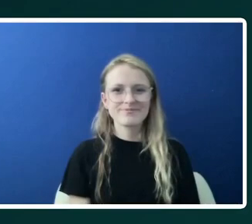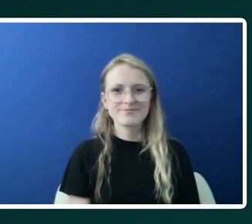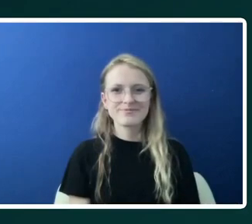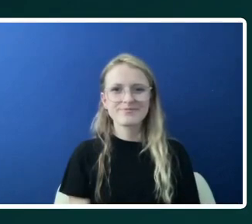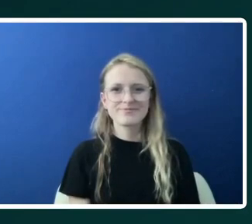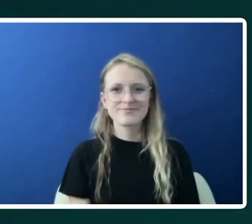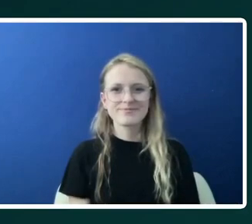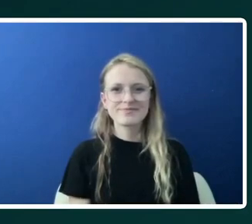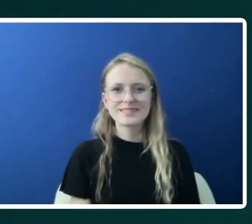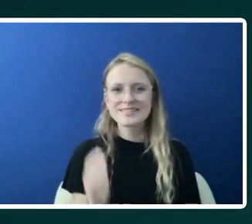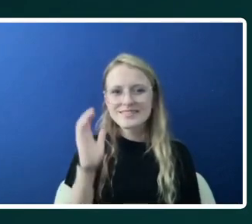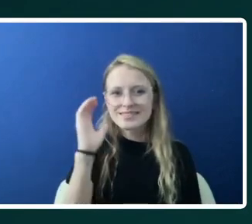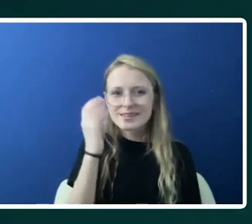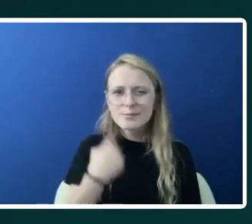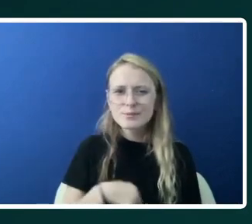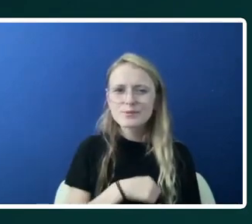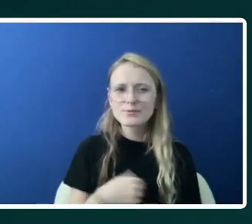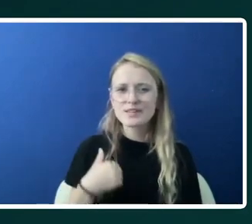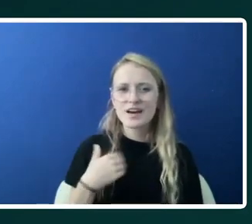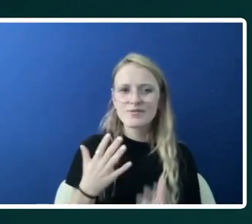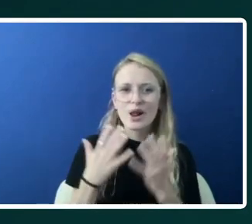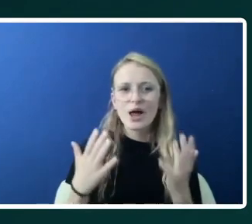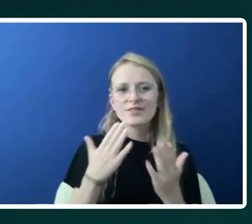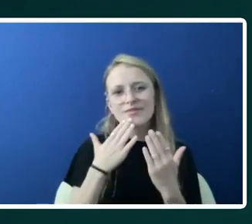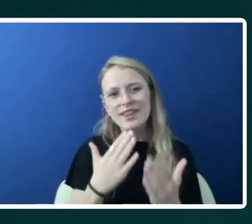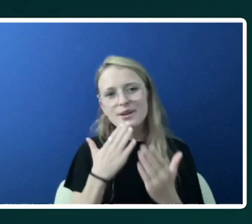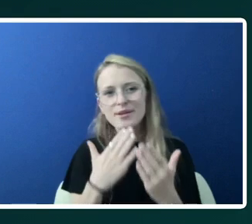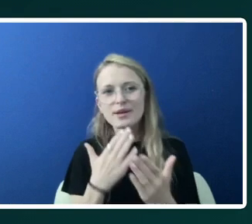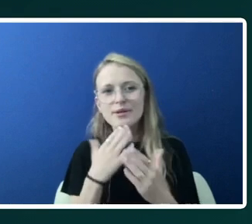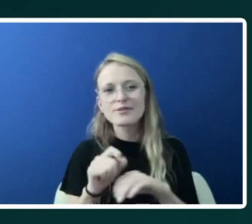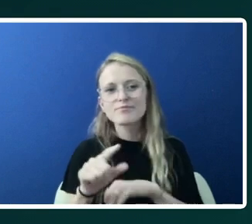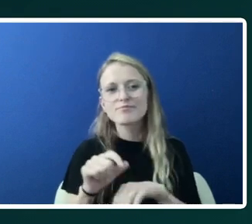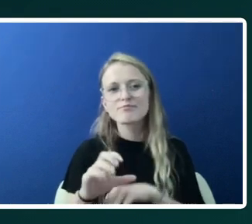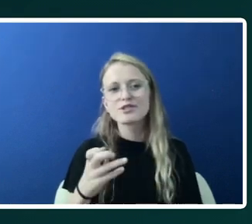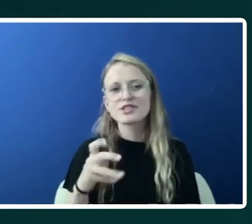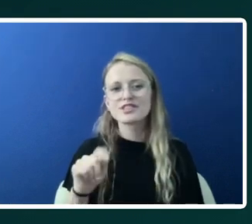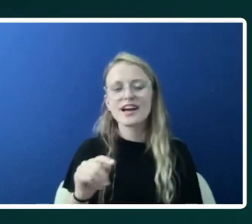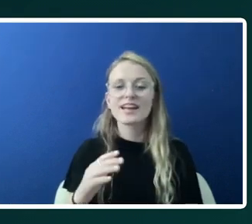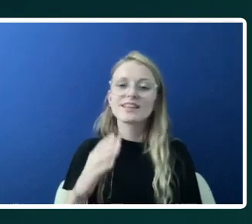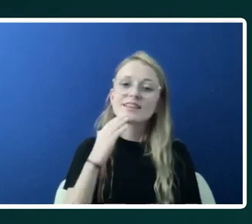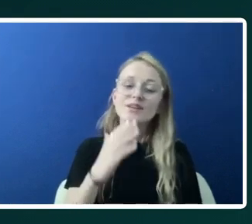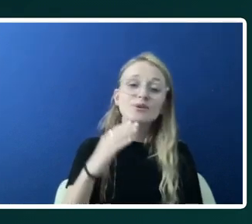we've got a lot of thank yous in the chat. You're welcome. Thank you for being here. It's been such